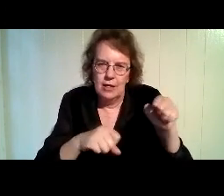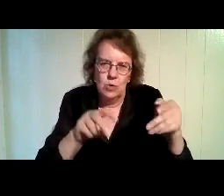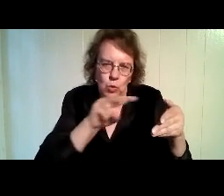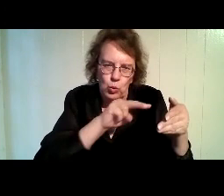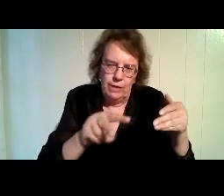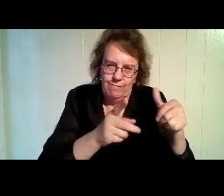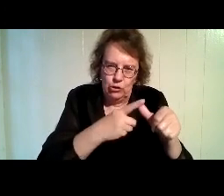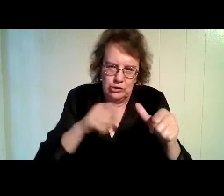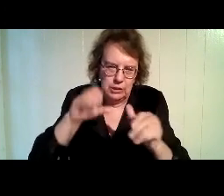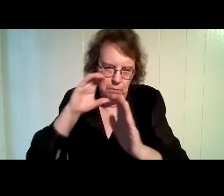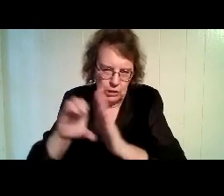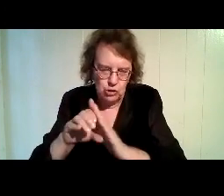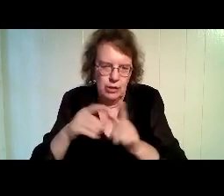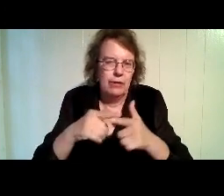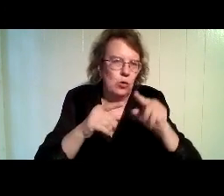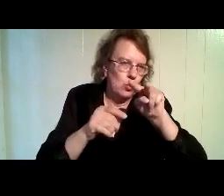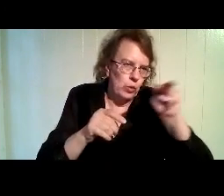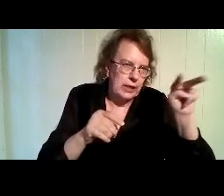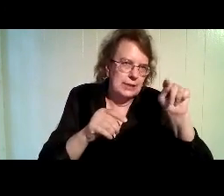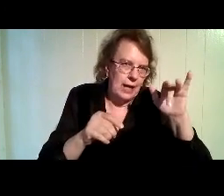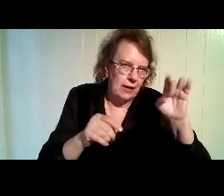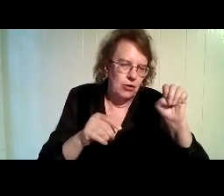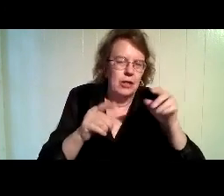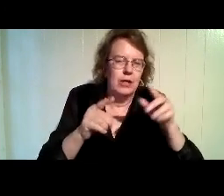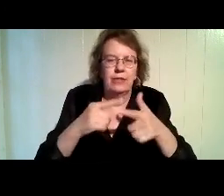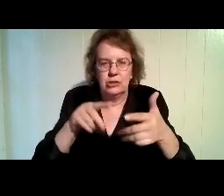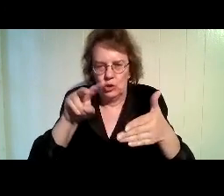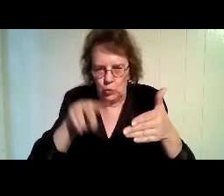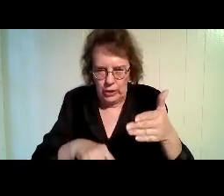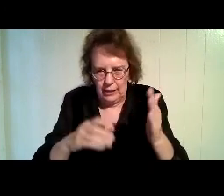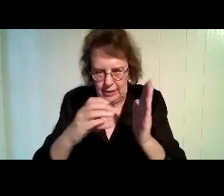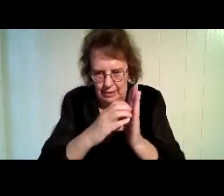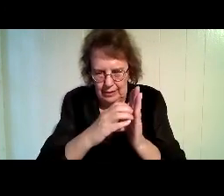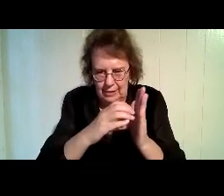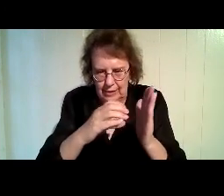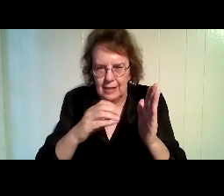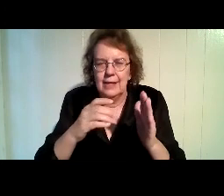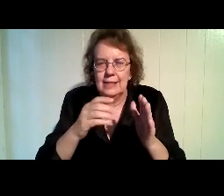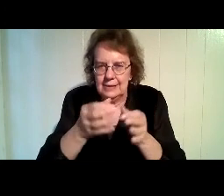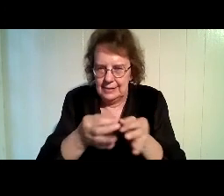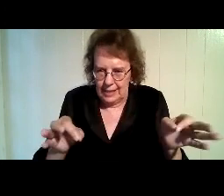picture. Then it will read the title. That it's going to read this text and then it'll read this picture.